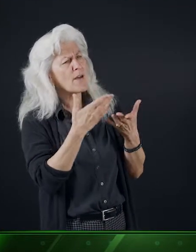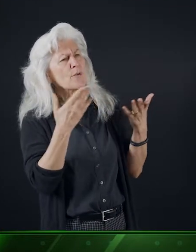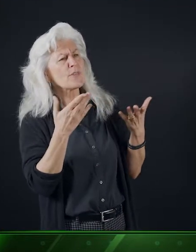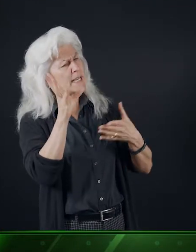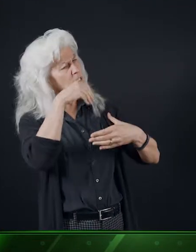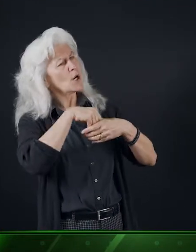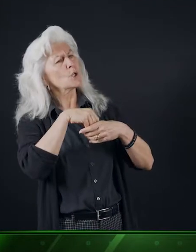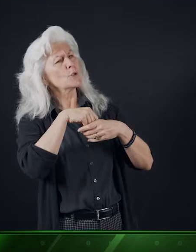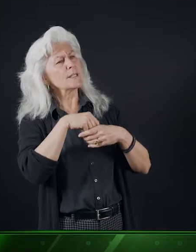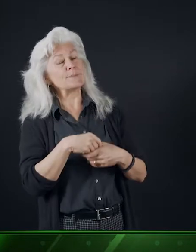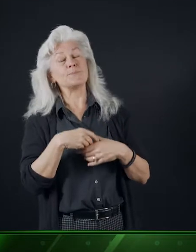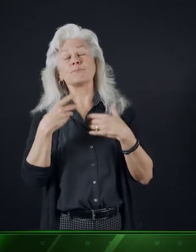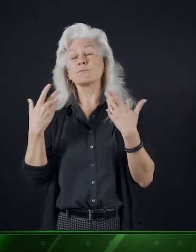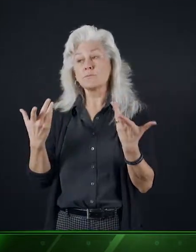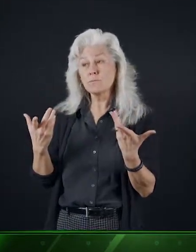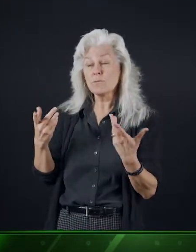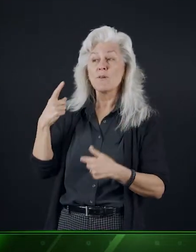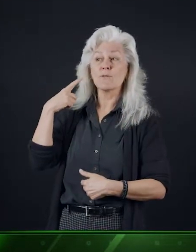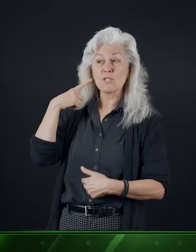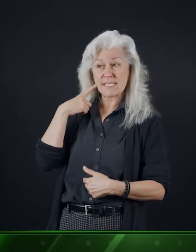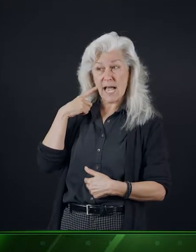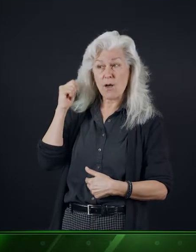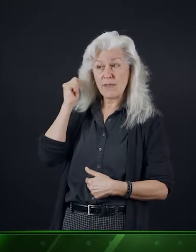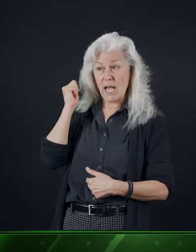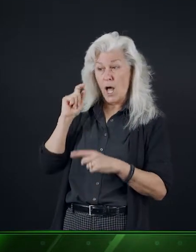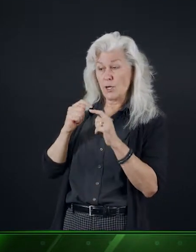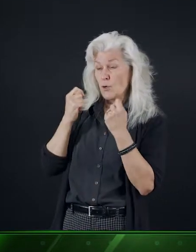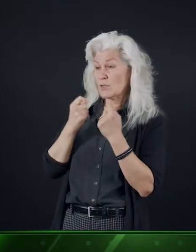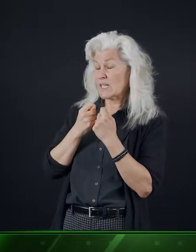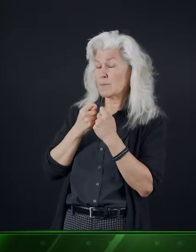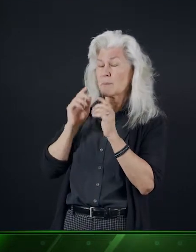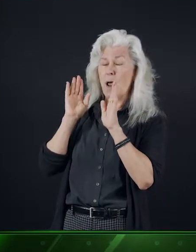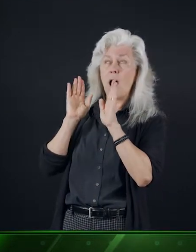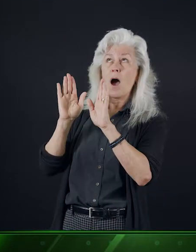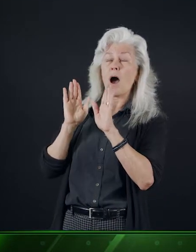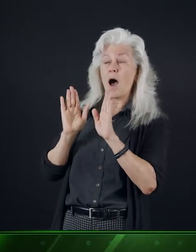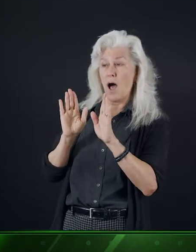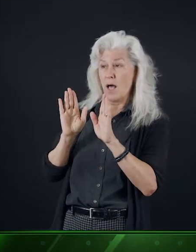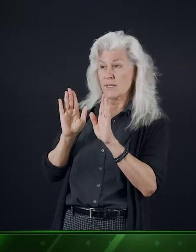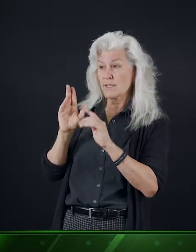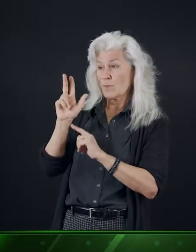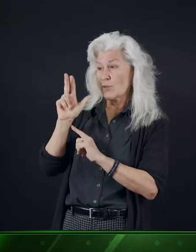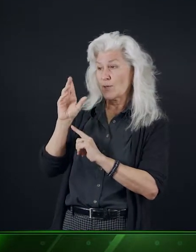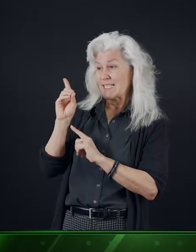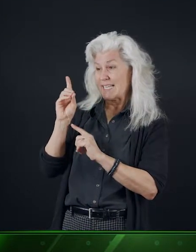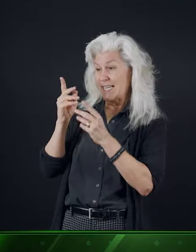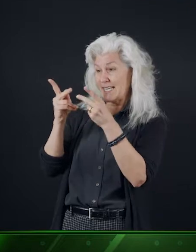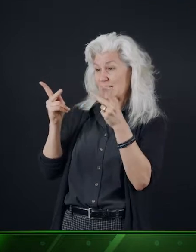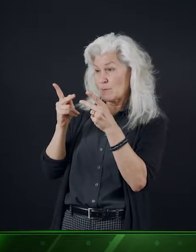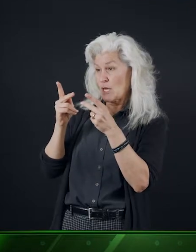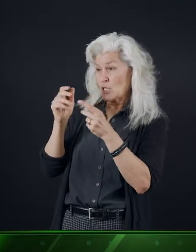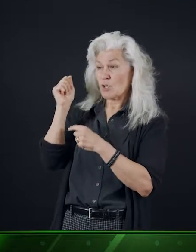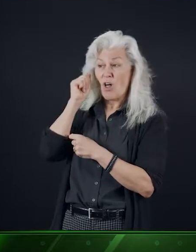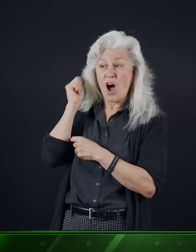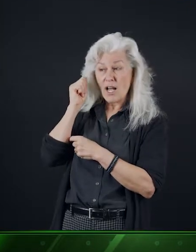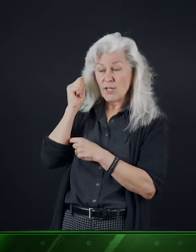For sound, our audio team has done an awesome job with 3D spatial audio and allowing players to have controls over their sound experience